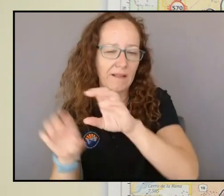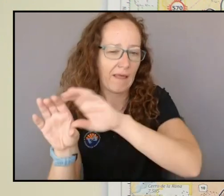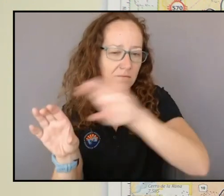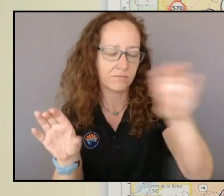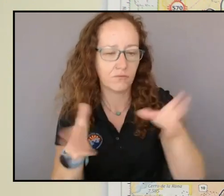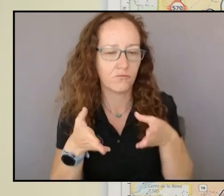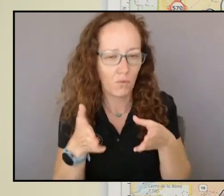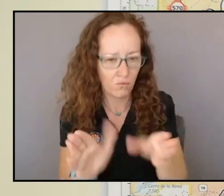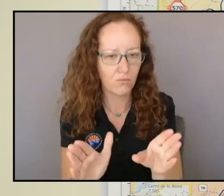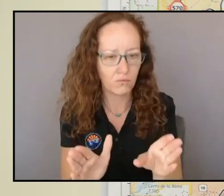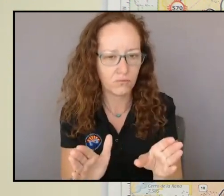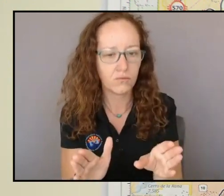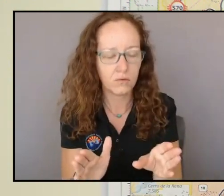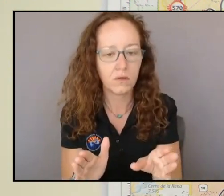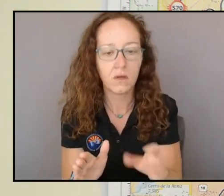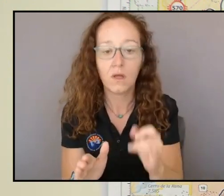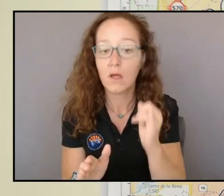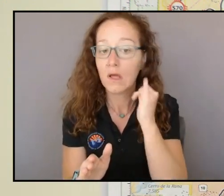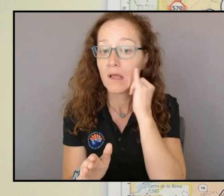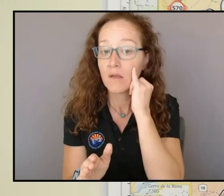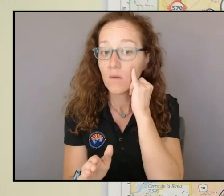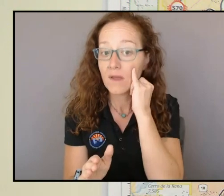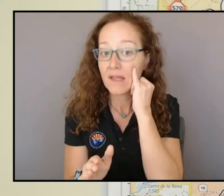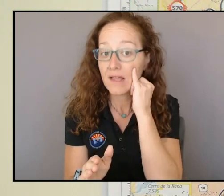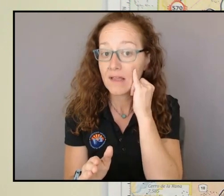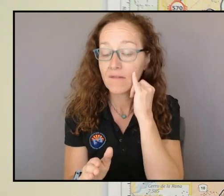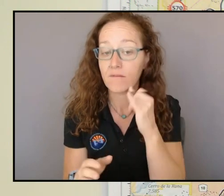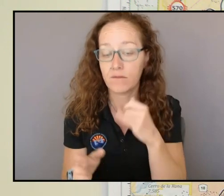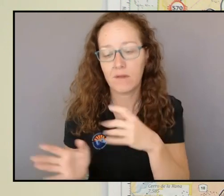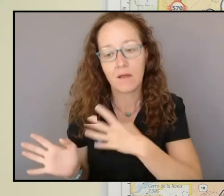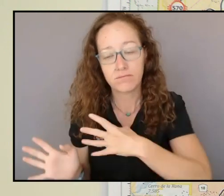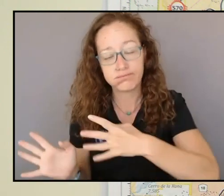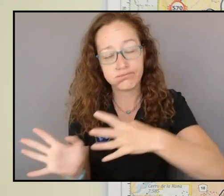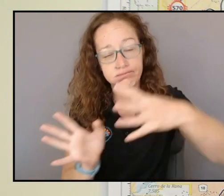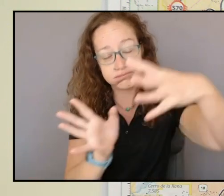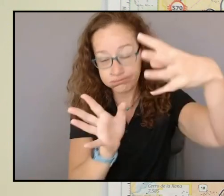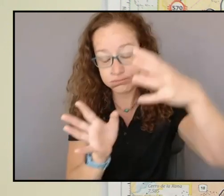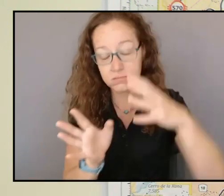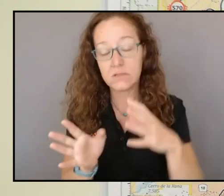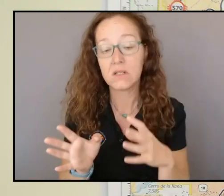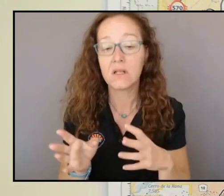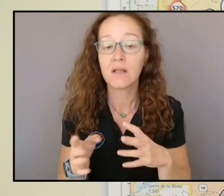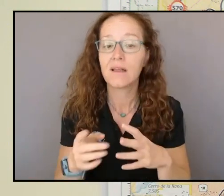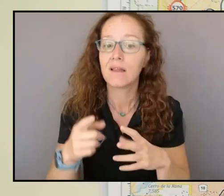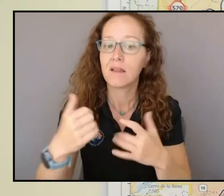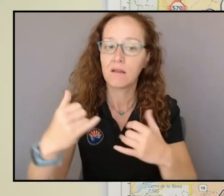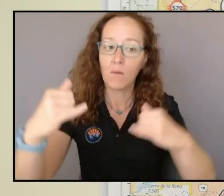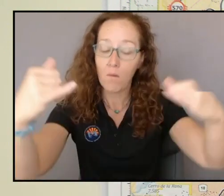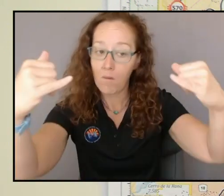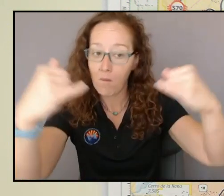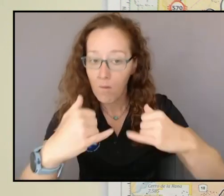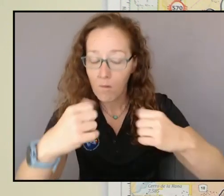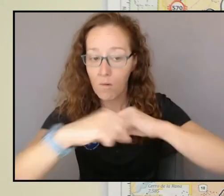down to it against those winds that I talked about, then we can come across-- I forgot the name of this canyon-- but this